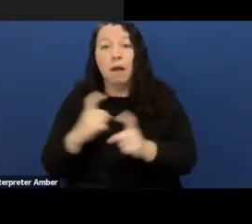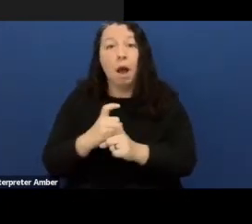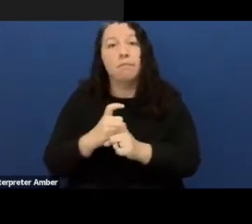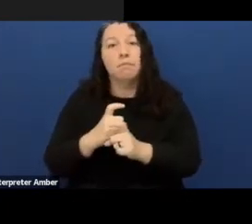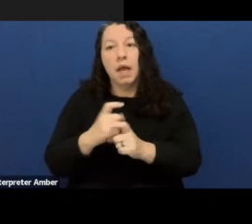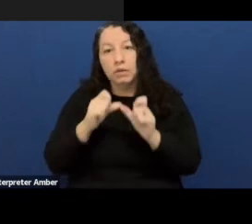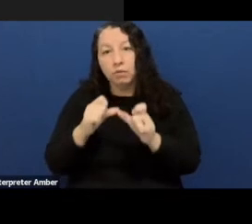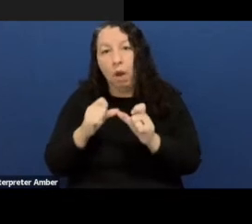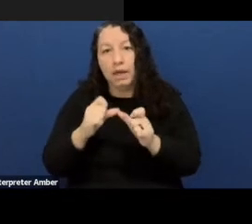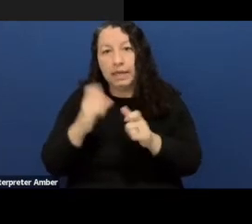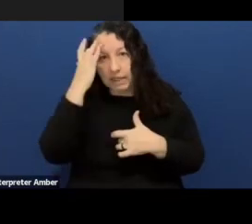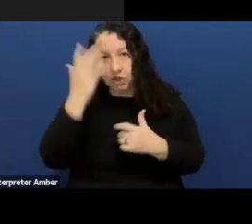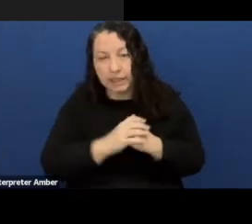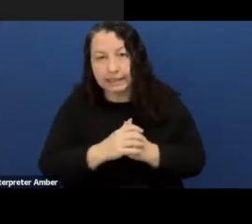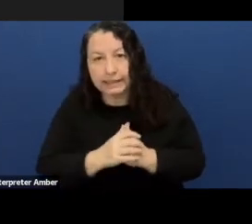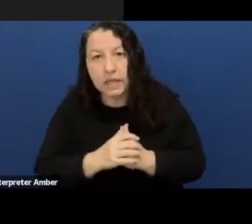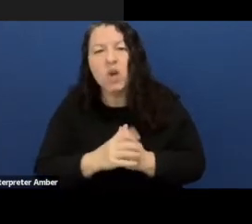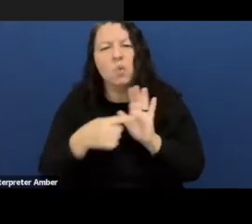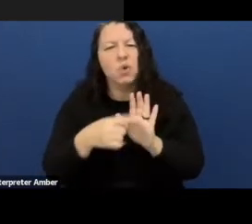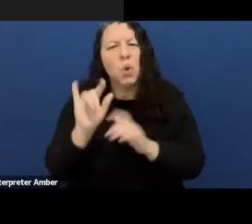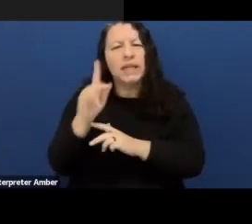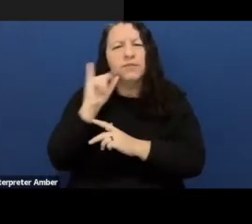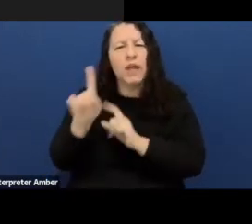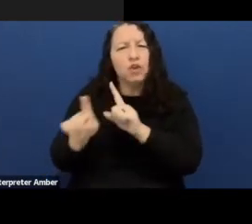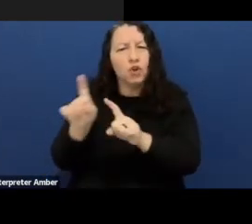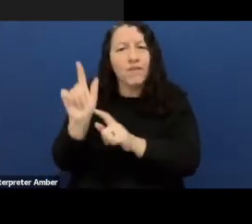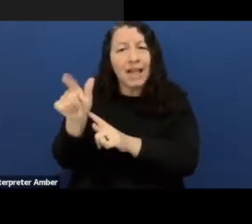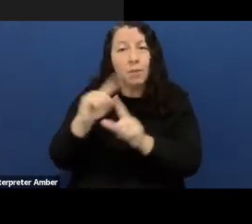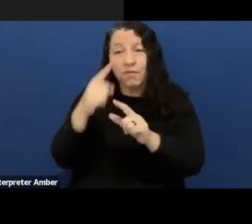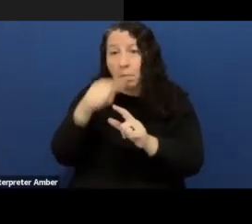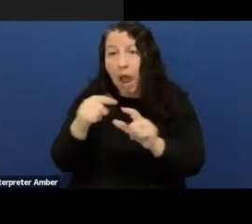But with the merging networks of people living with Long COVID and associated complex chronic